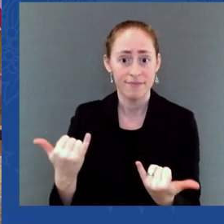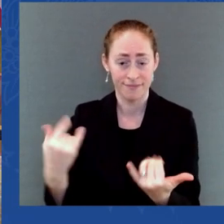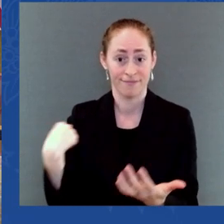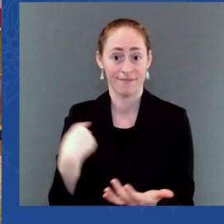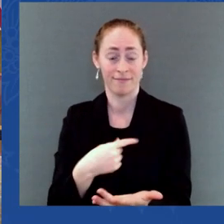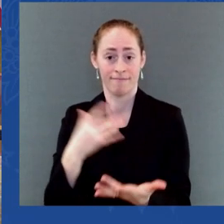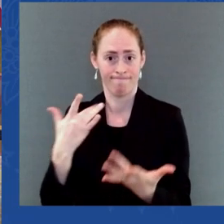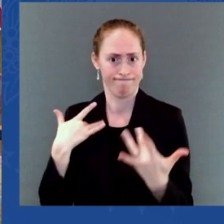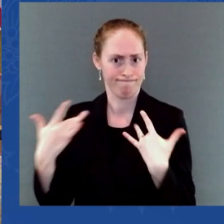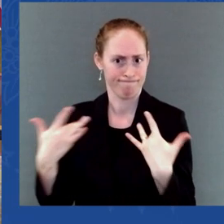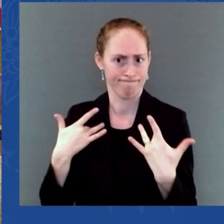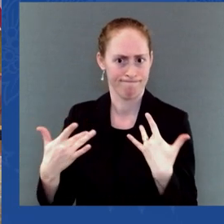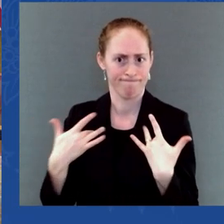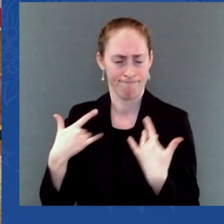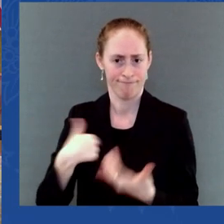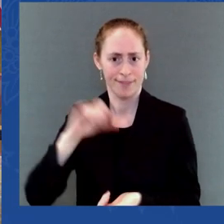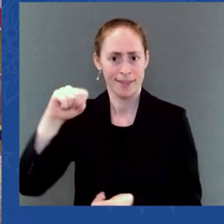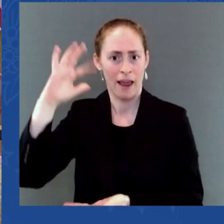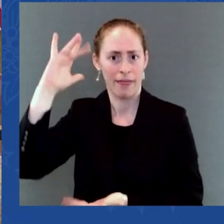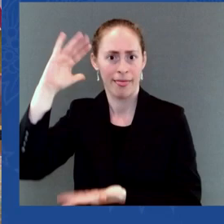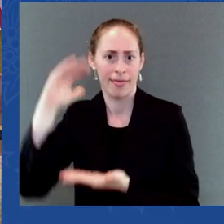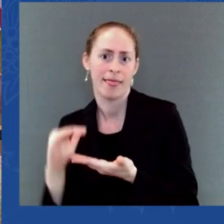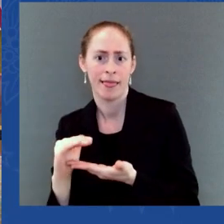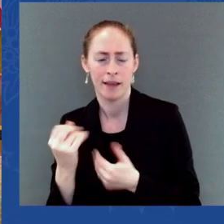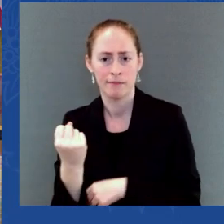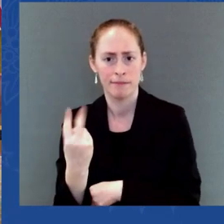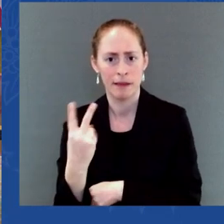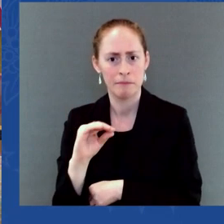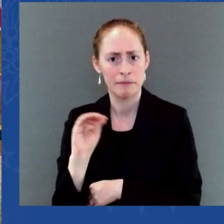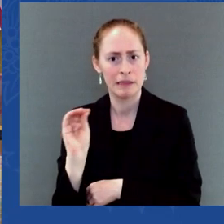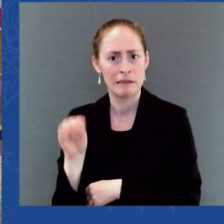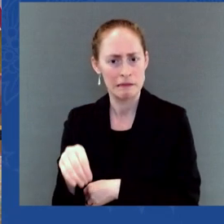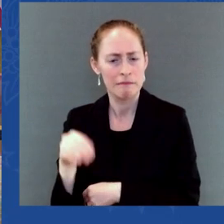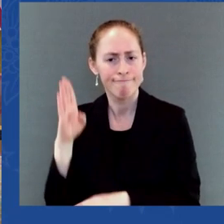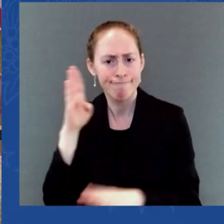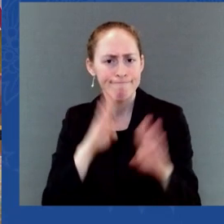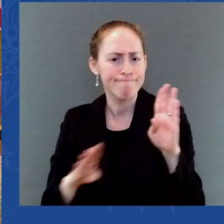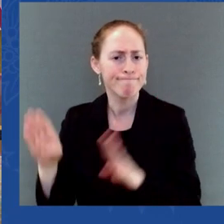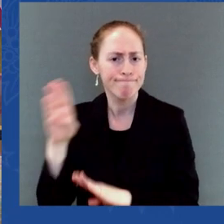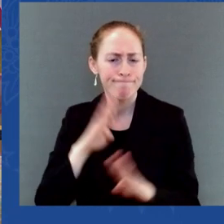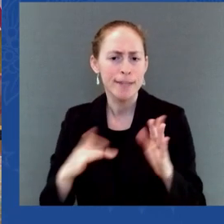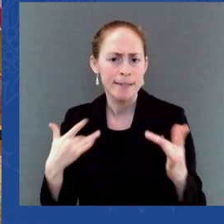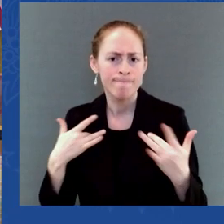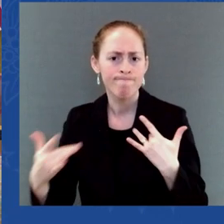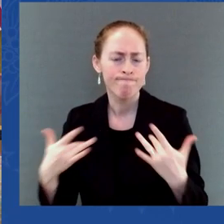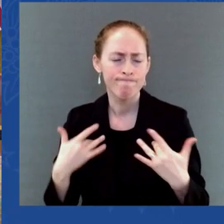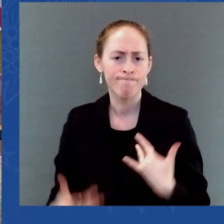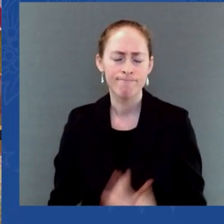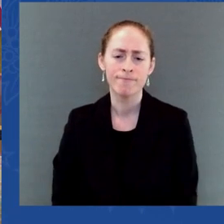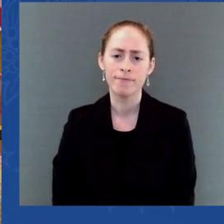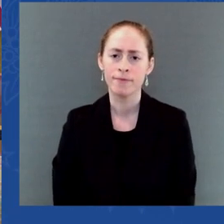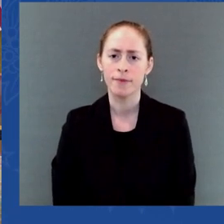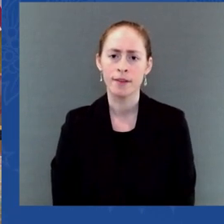which would not only an unacceptable disproportion